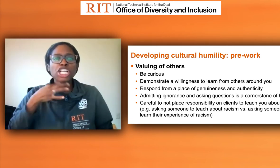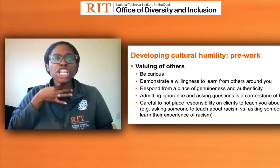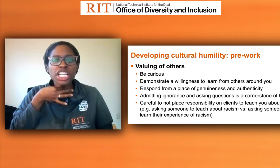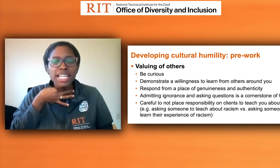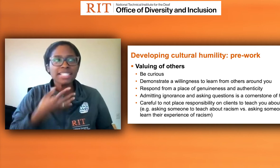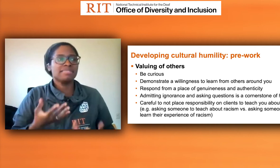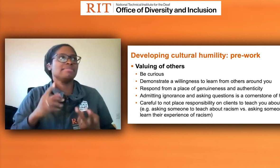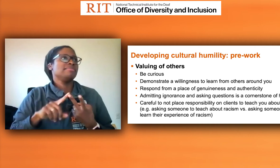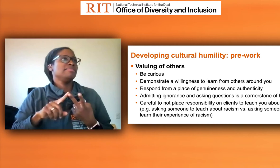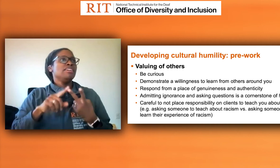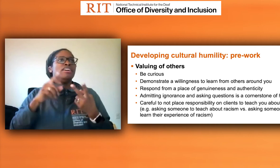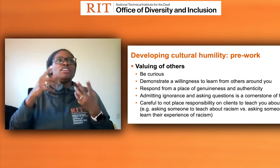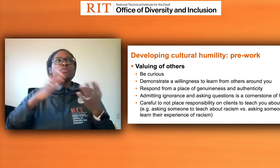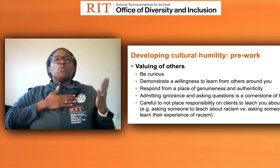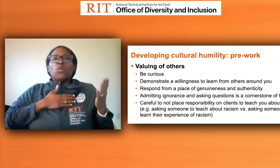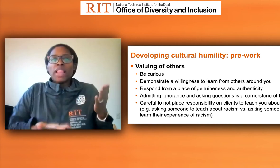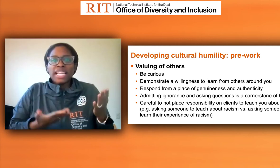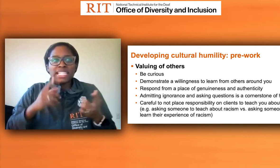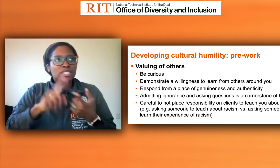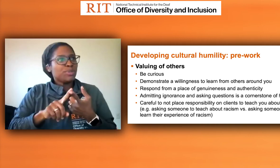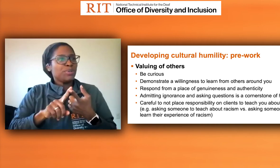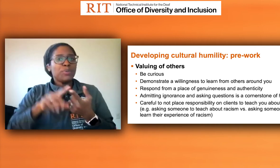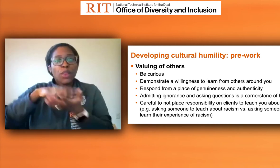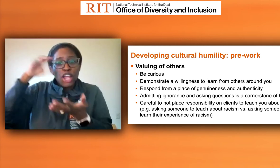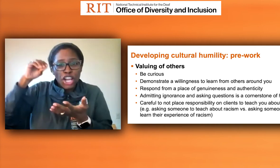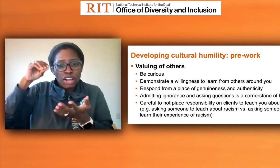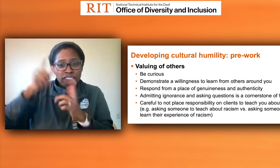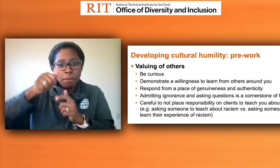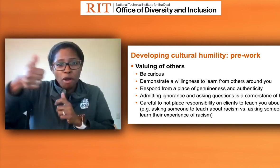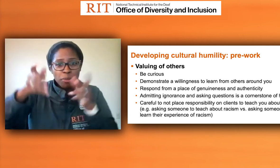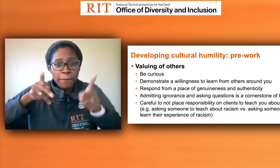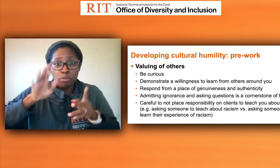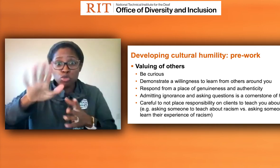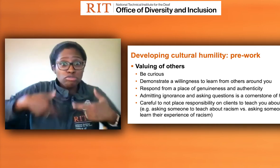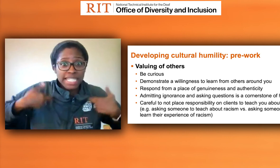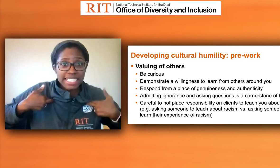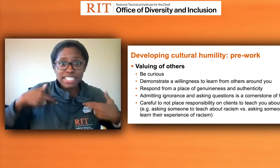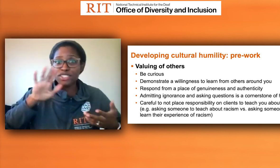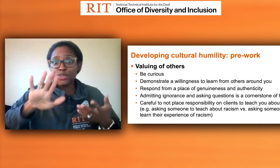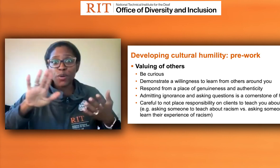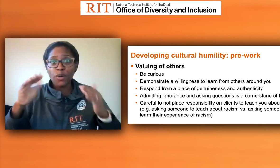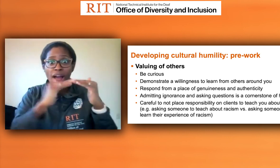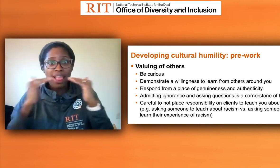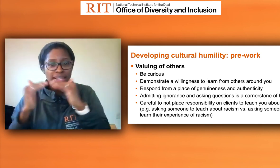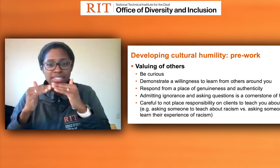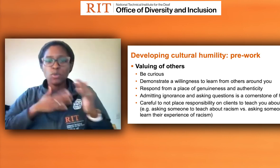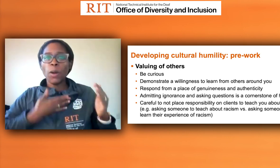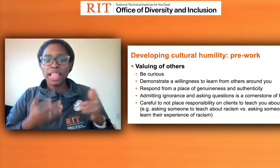In ways of valuing others, we're curious. We are open to learning from other people. For example, your residents, your colleagues.